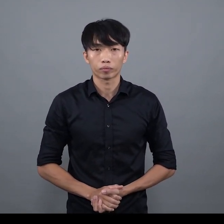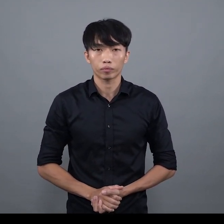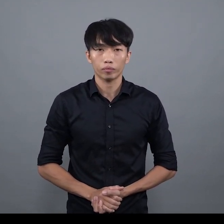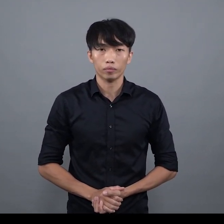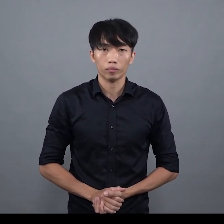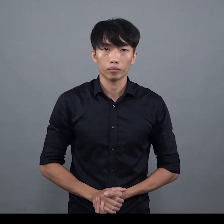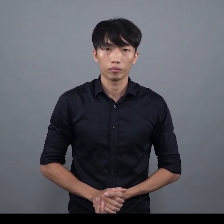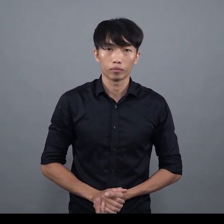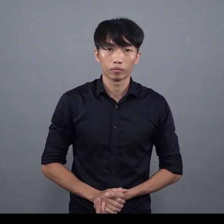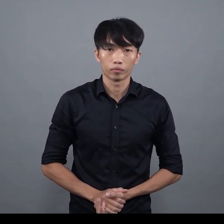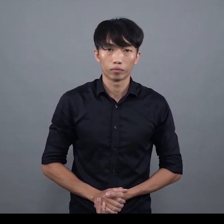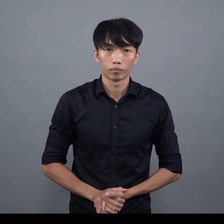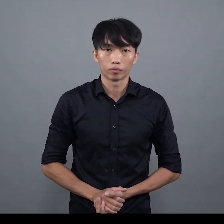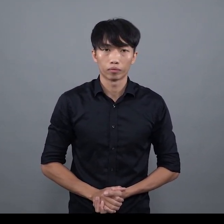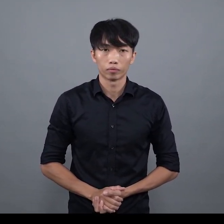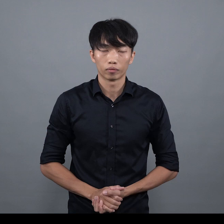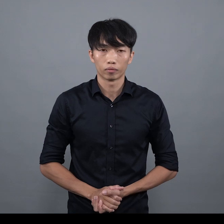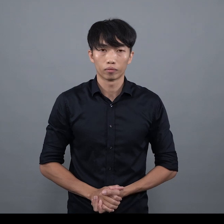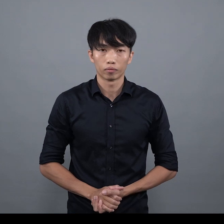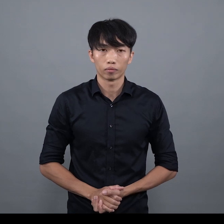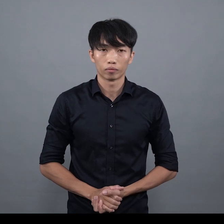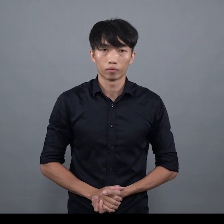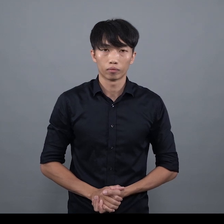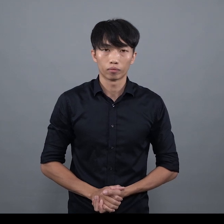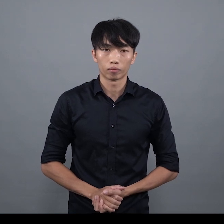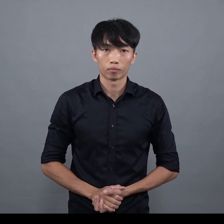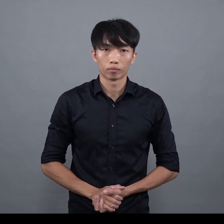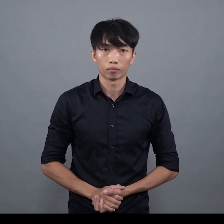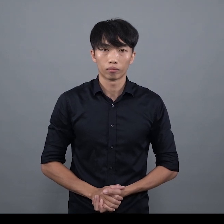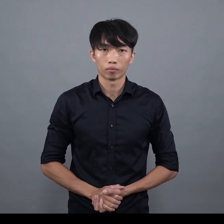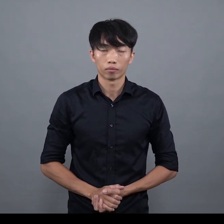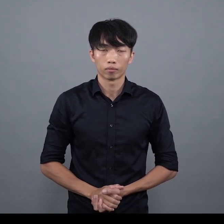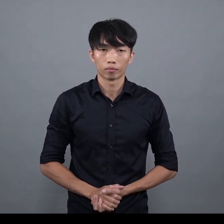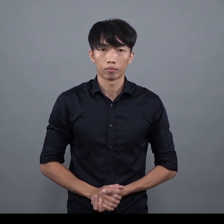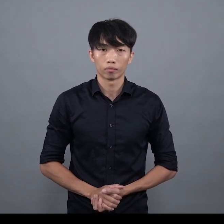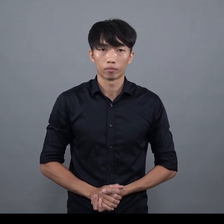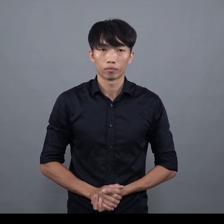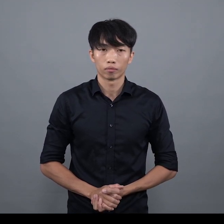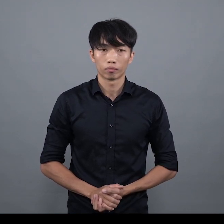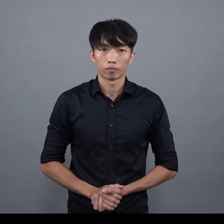Otherwise, the stone will crack